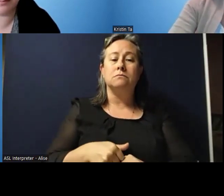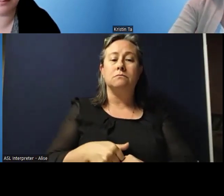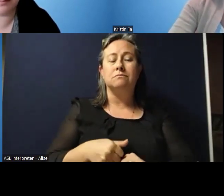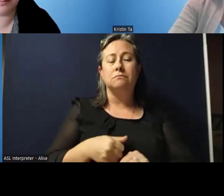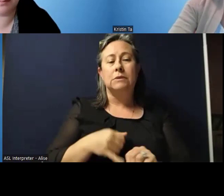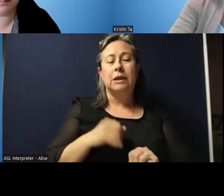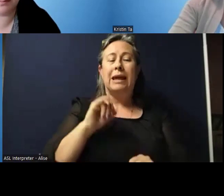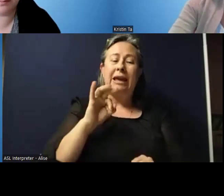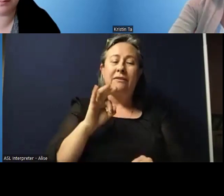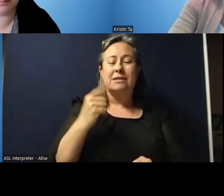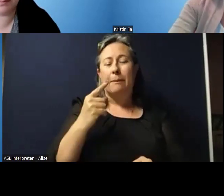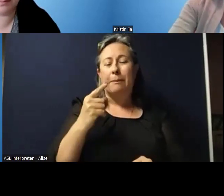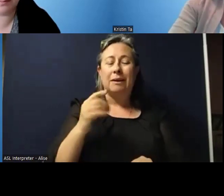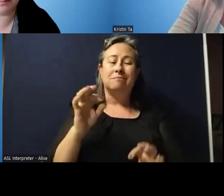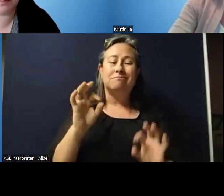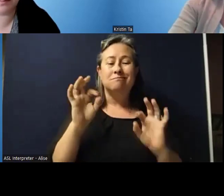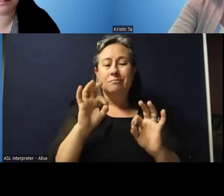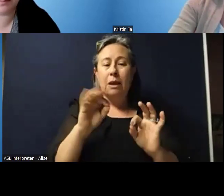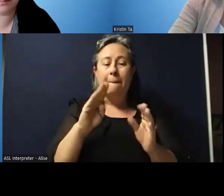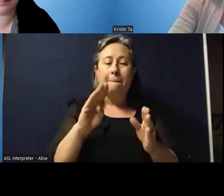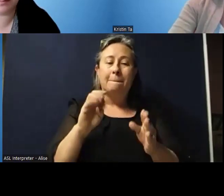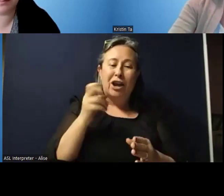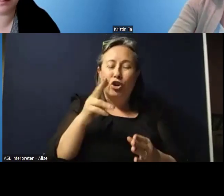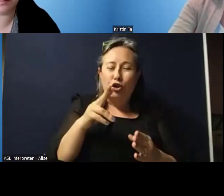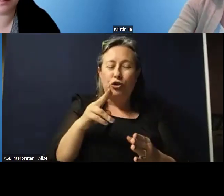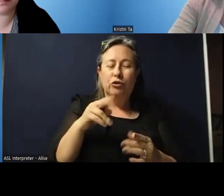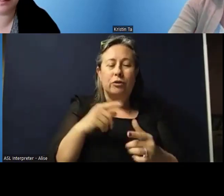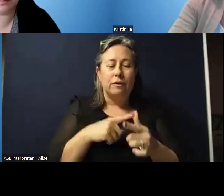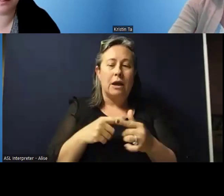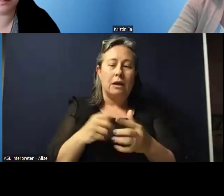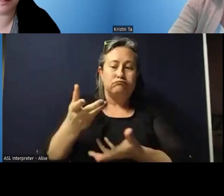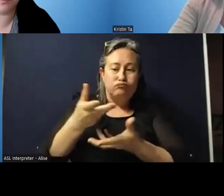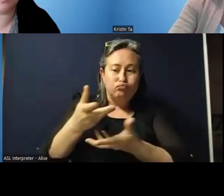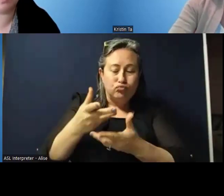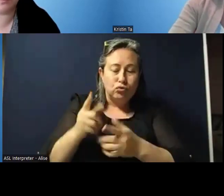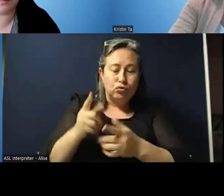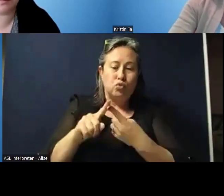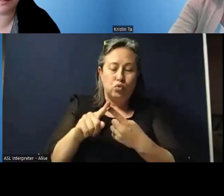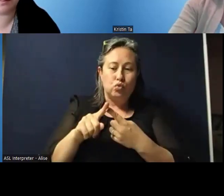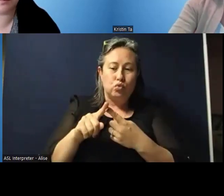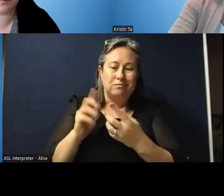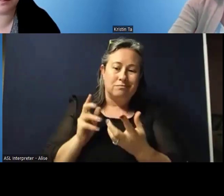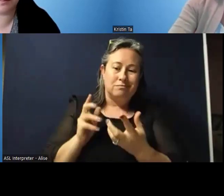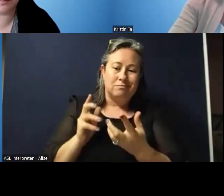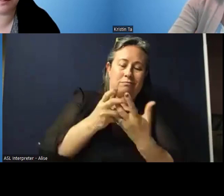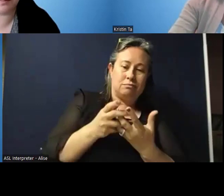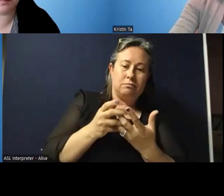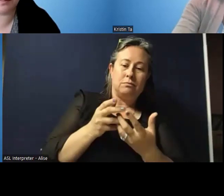we still work with the institution to get into compliance, but if it's something that's really major ...